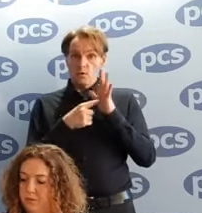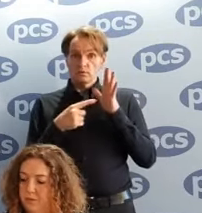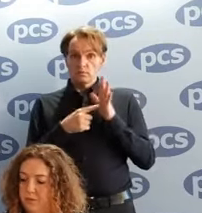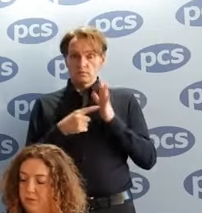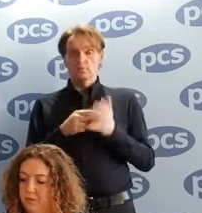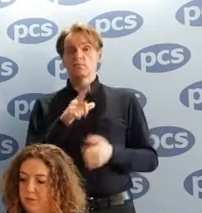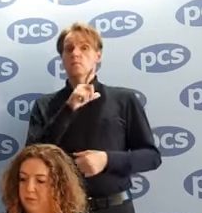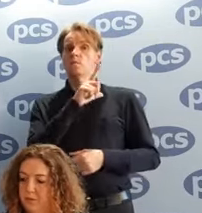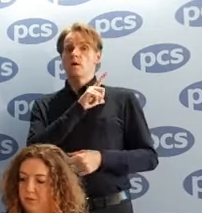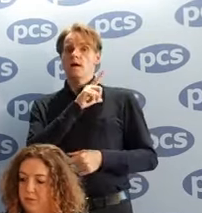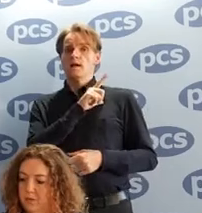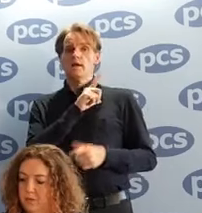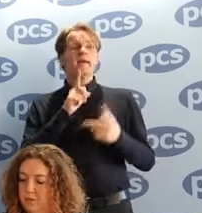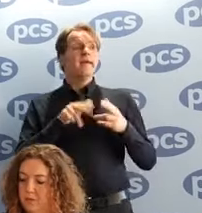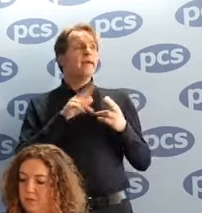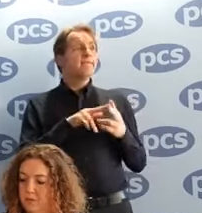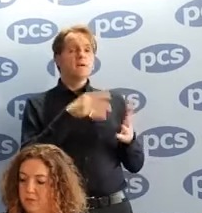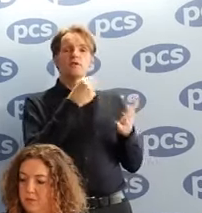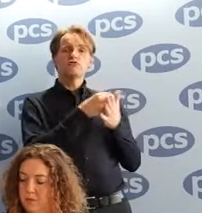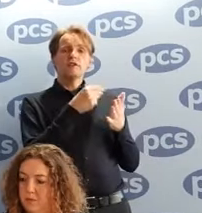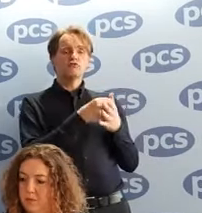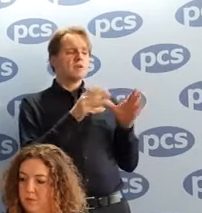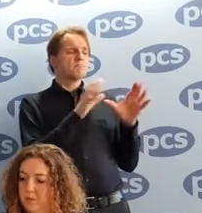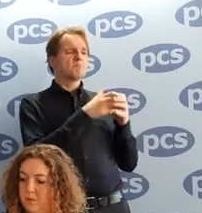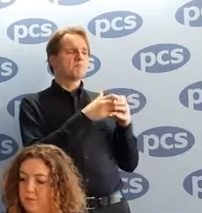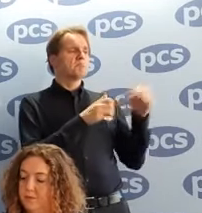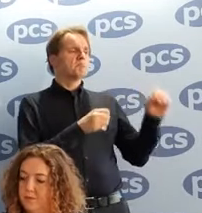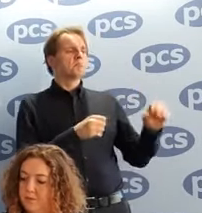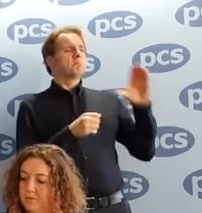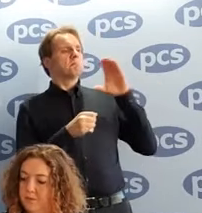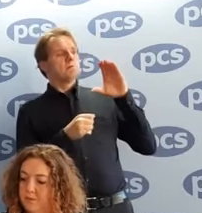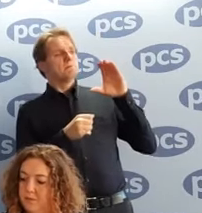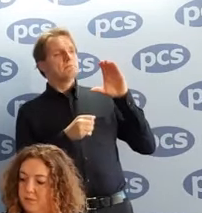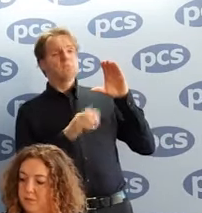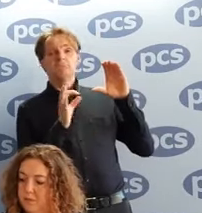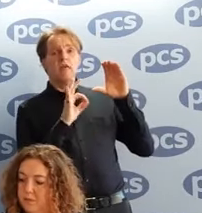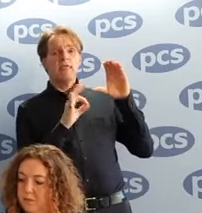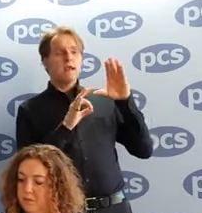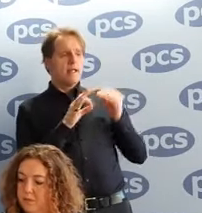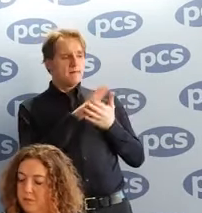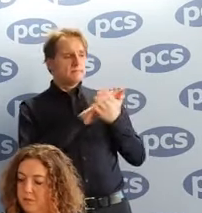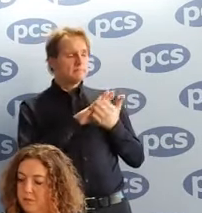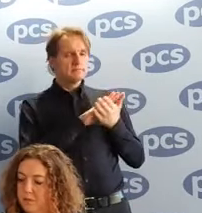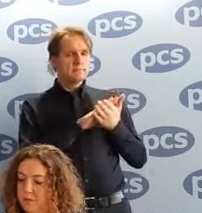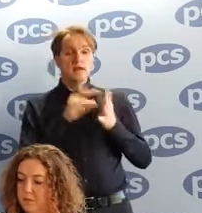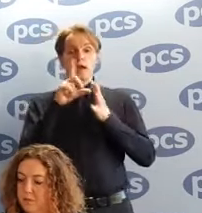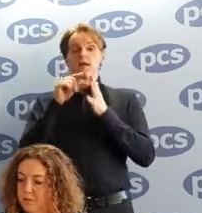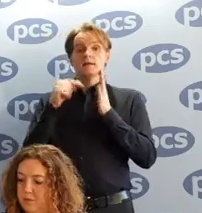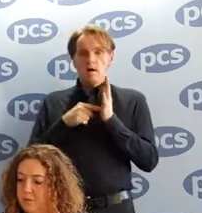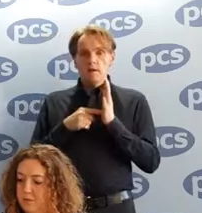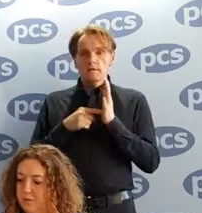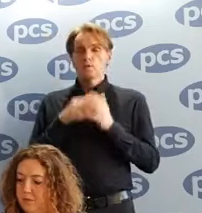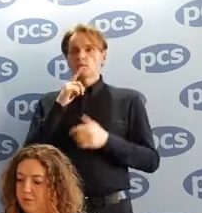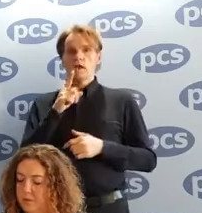way, is that if we don't get any extra money what departments will do is say if you want a pay raise you've got to give something to get it and that's where we